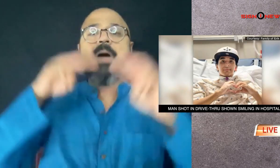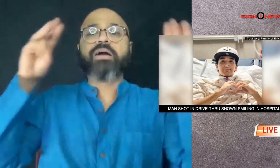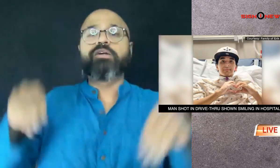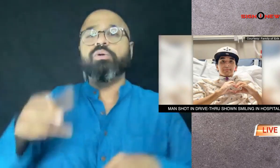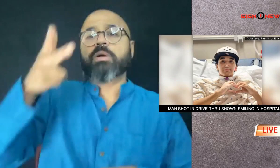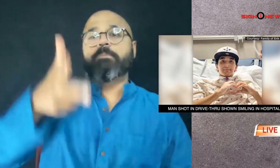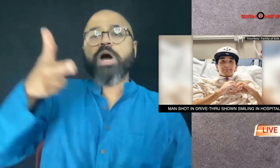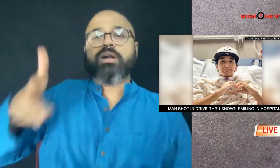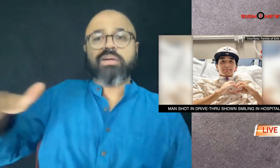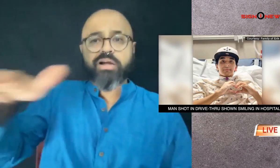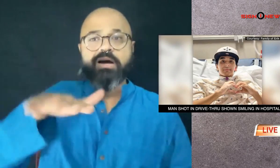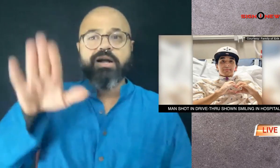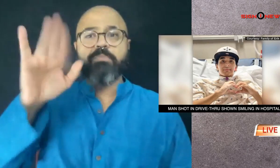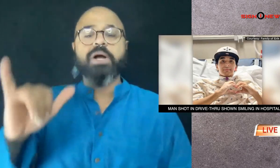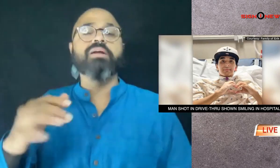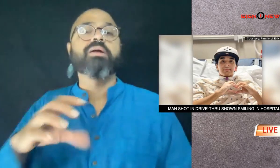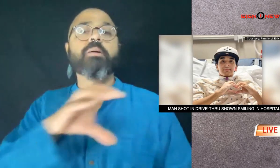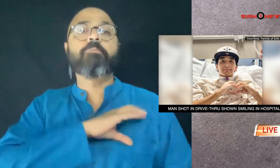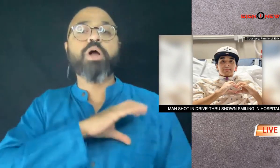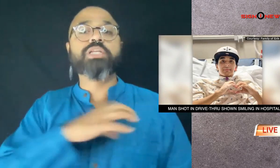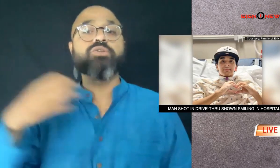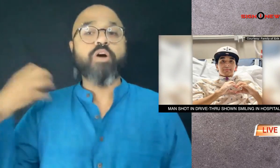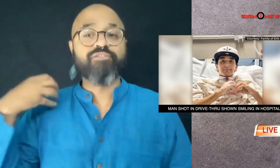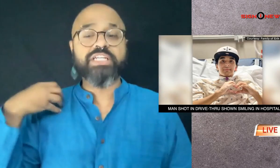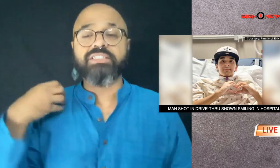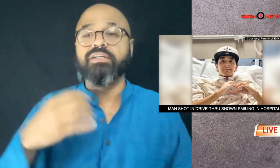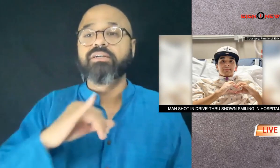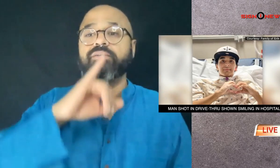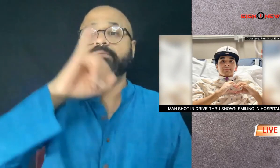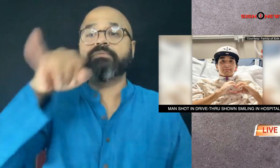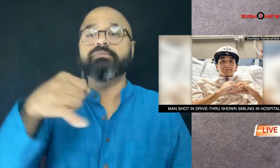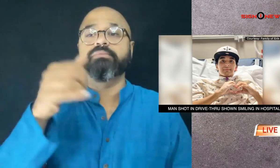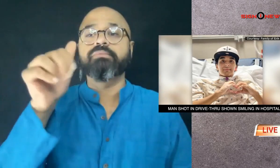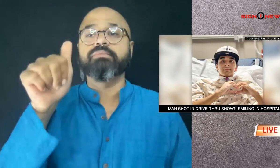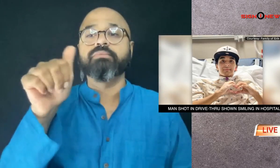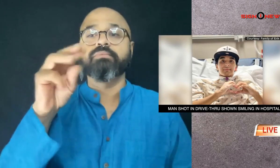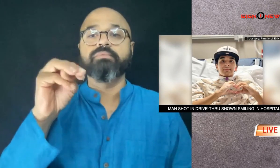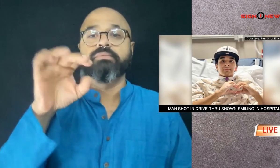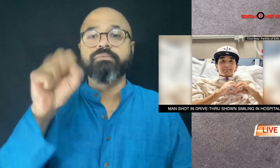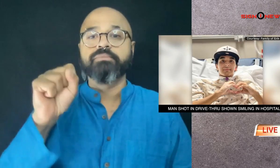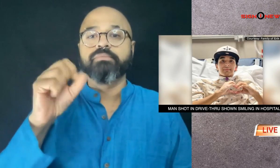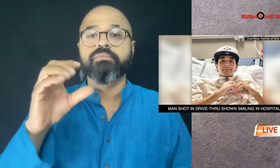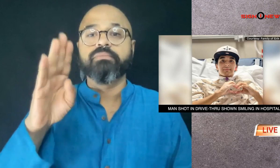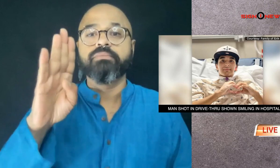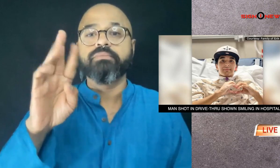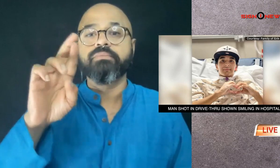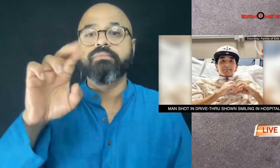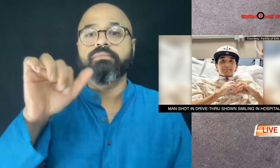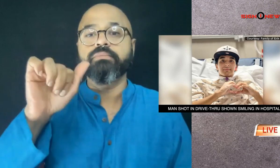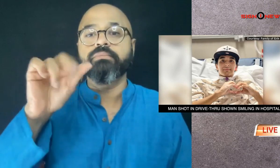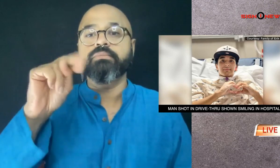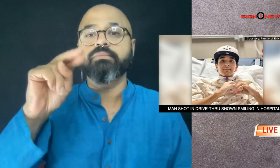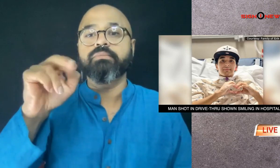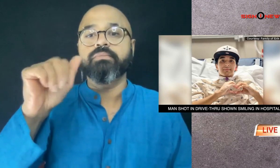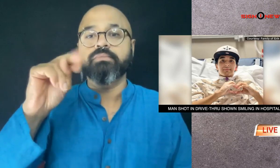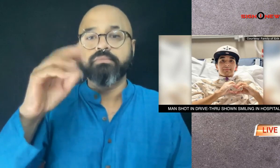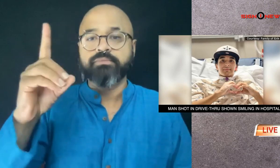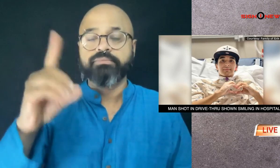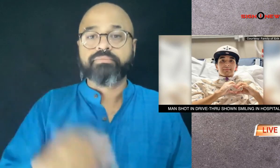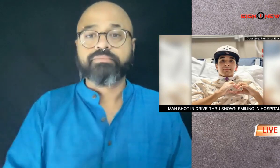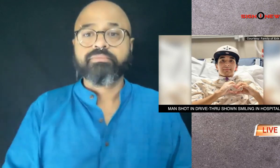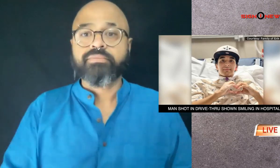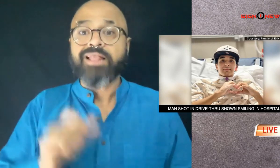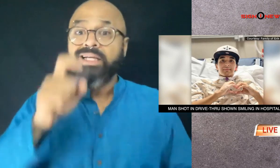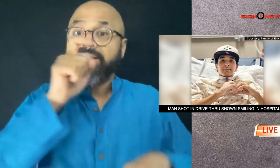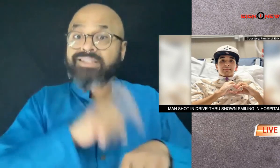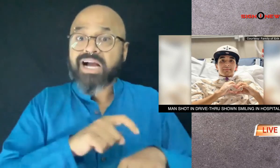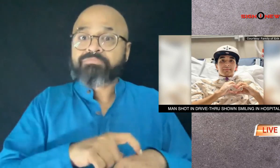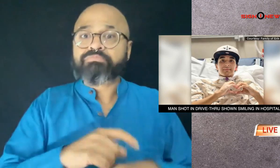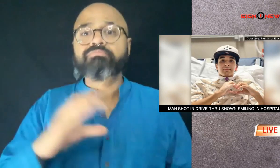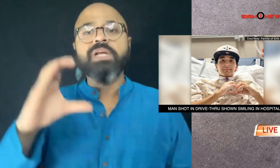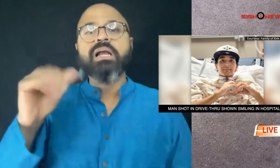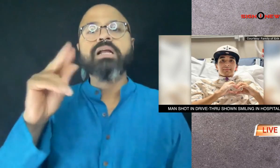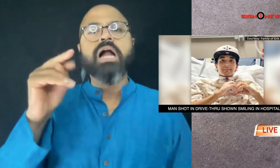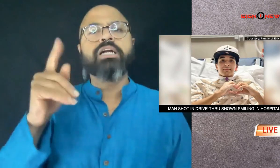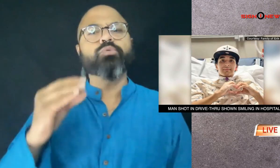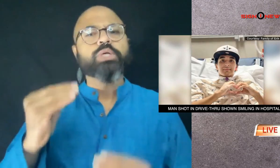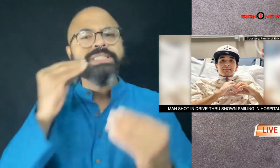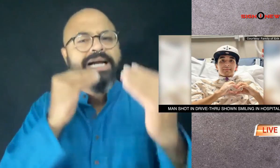parking lot by a police officer names James Brennand Cantu was eating at the time and